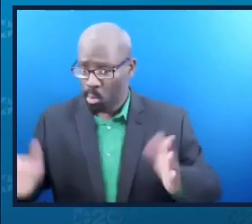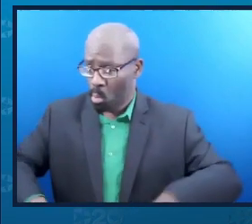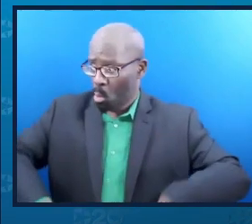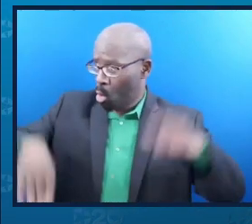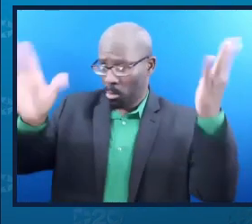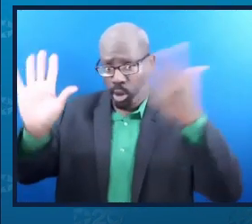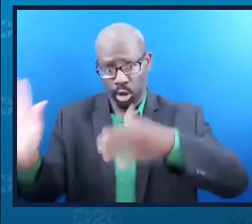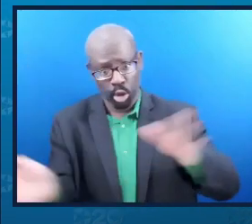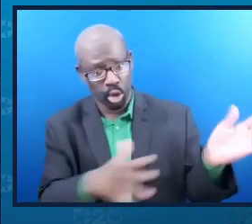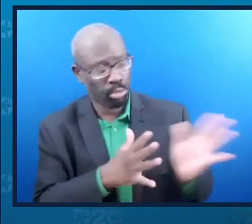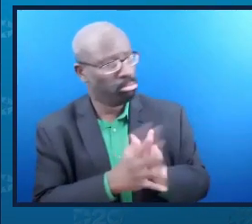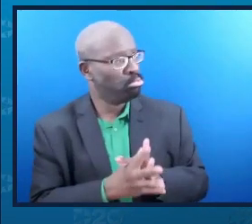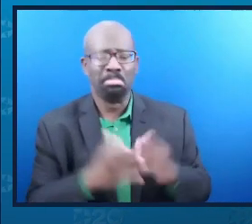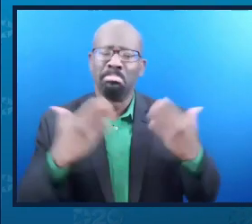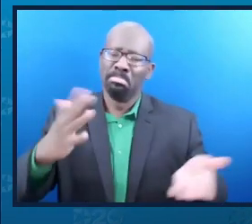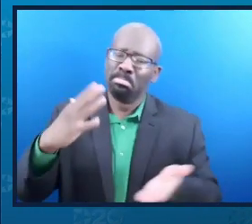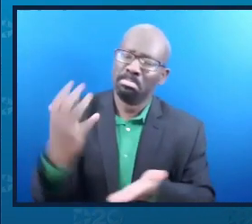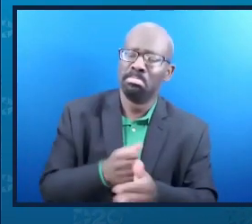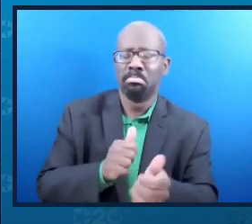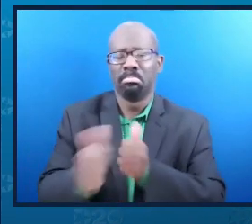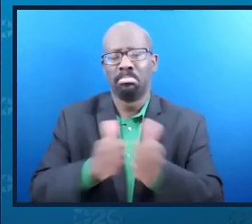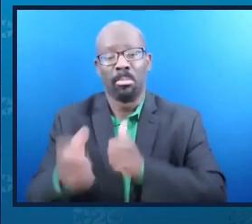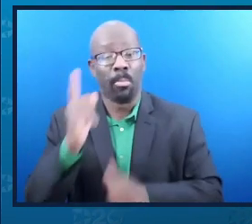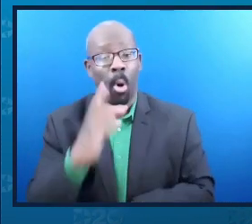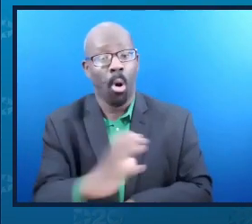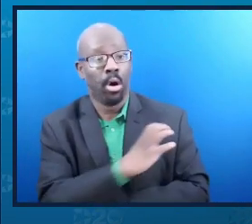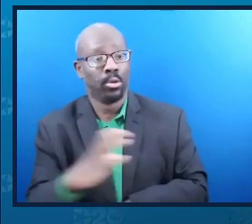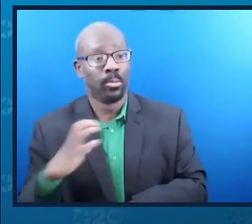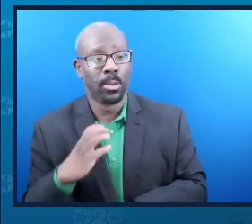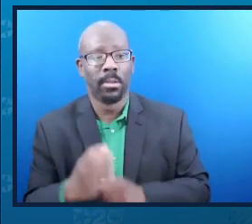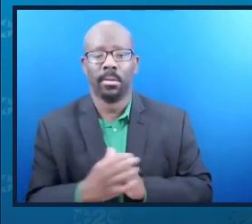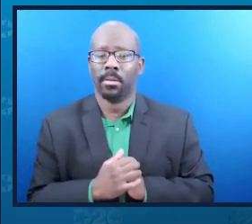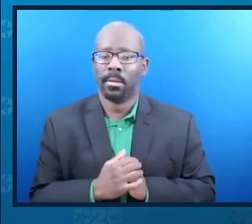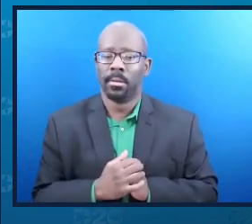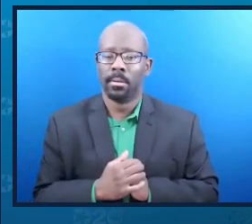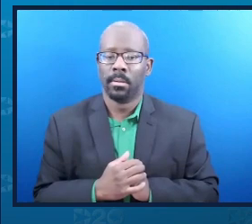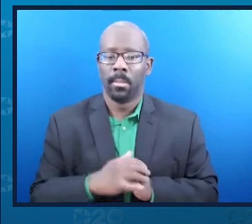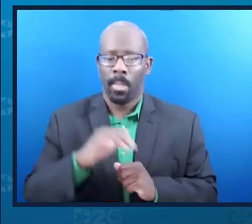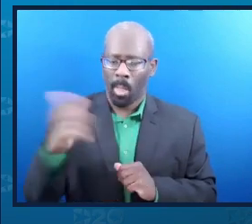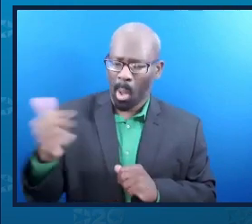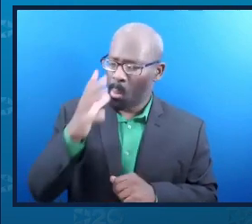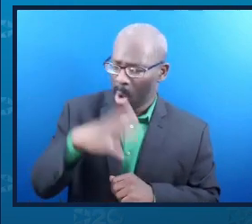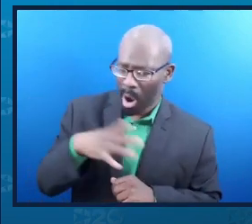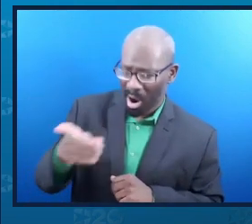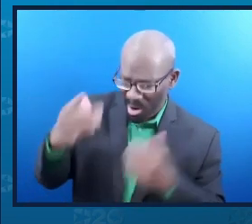OF THE UNITED STATES HOUSE OF REPRESENTATIVES, NANCY PELOSI. SHE RAN BECAUSE ANOTHER WOMAN